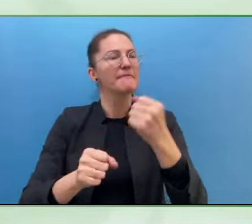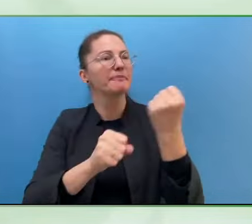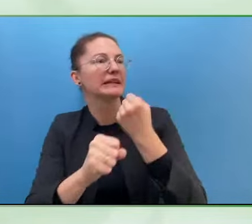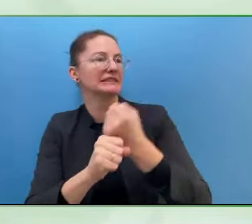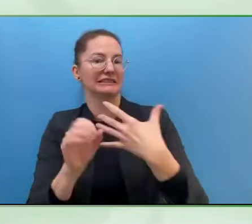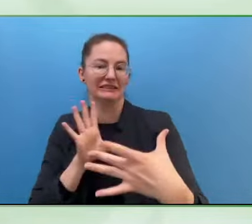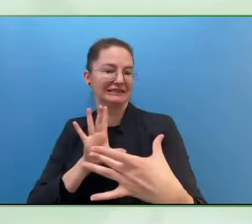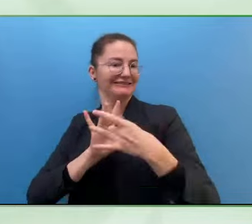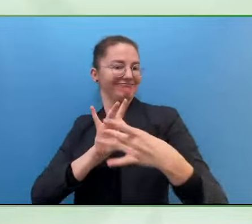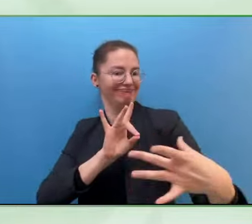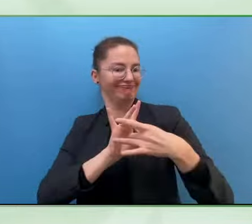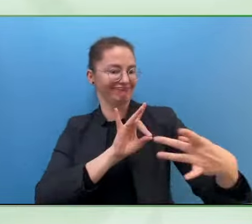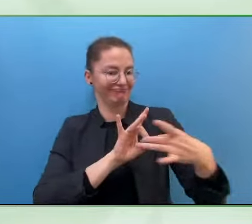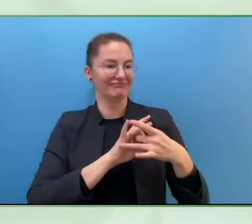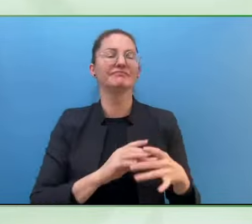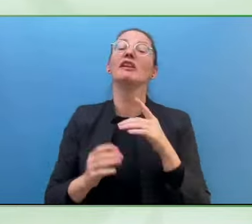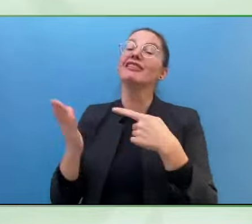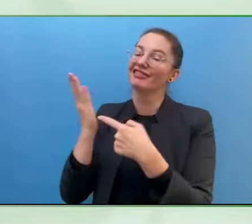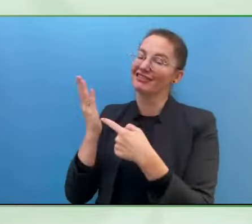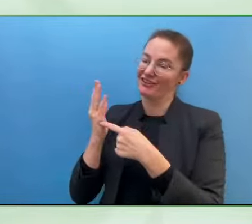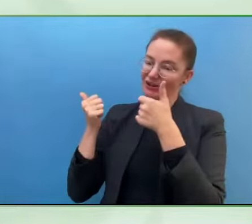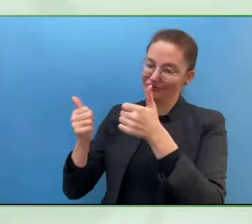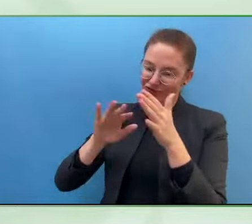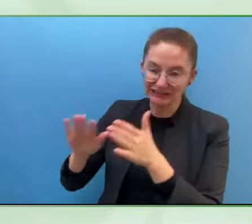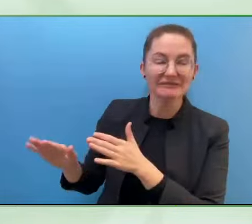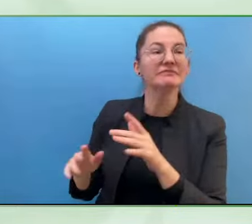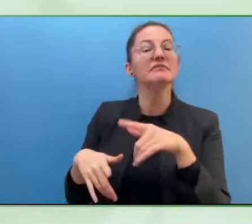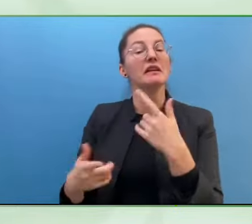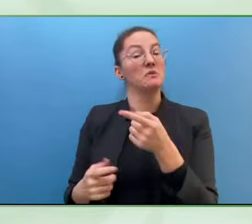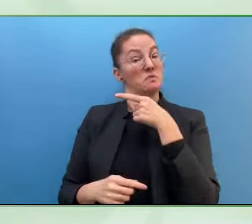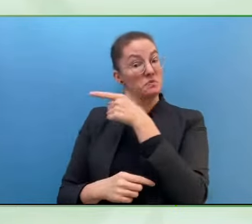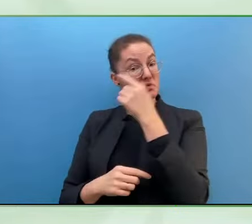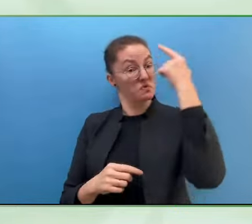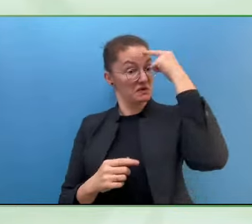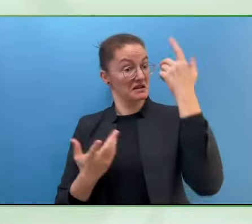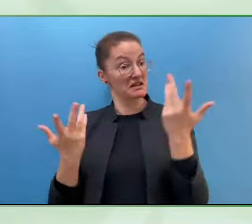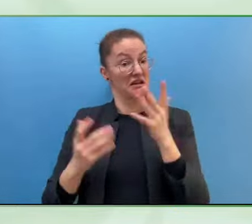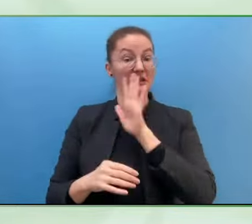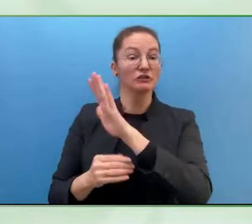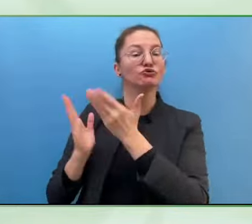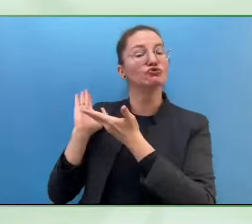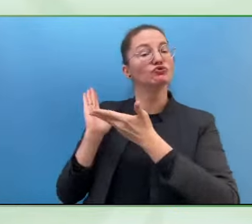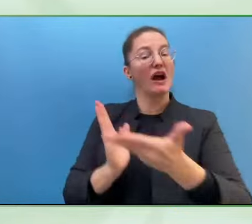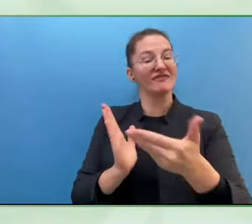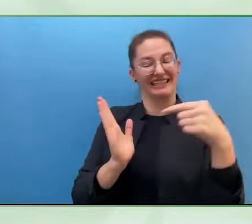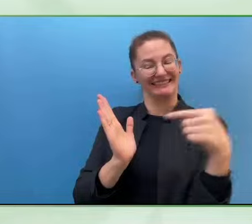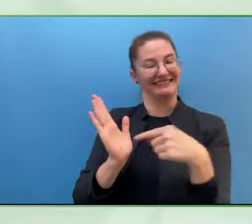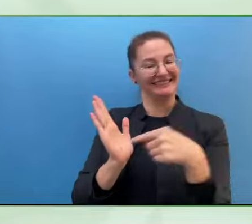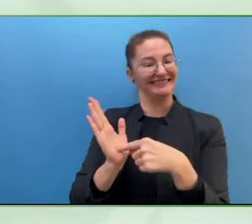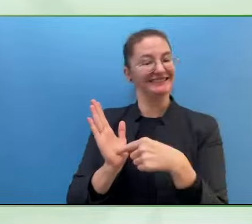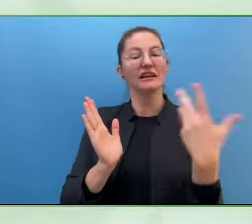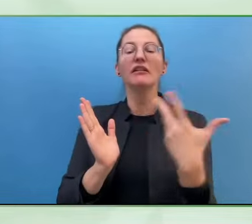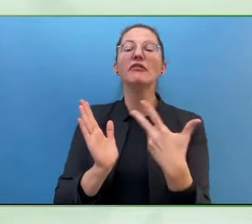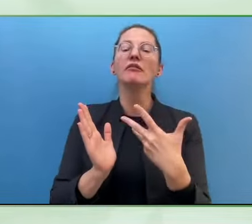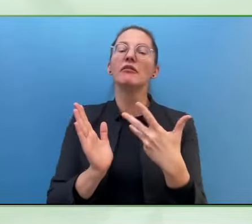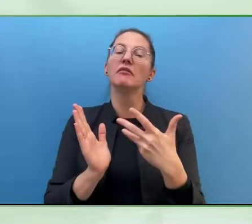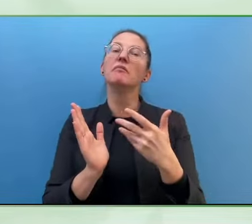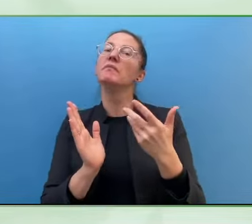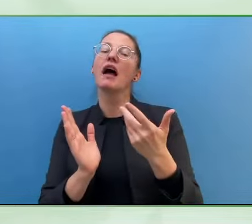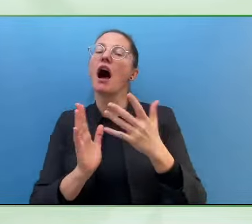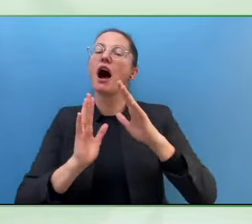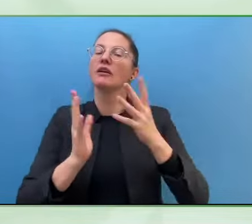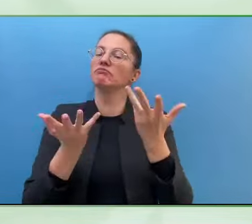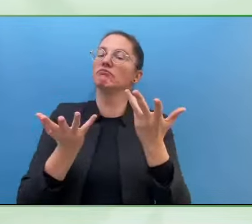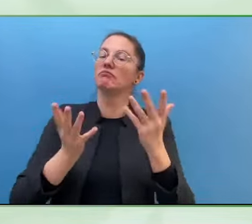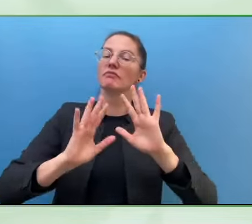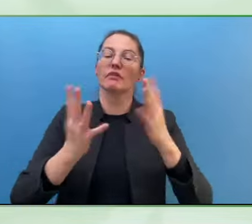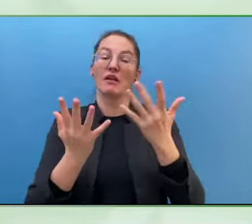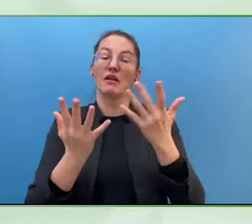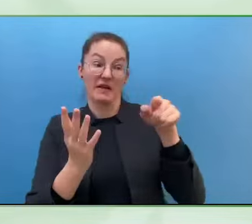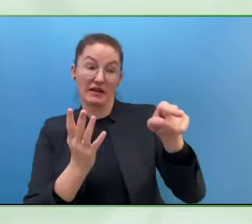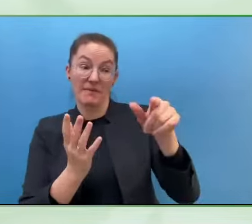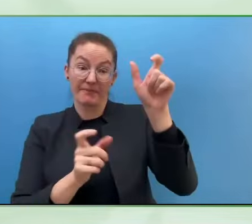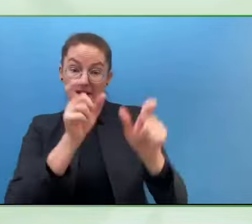We tried to train our people, our colleagues to be more sensitive towards disabilities.